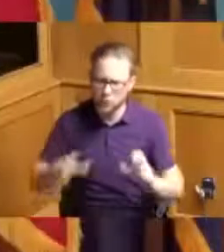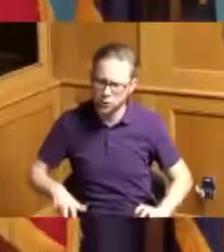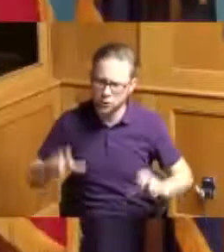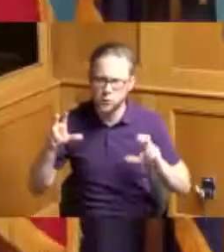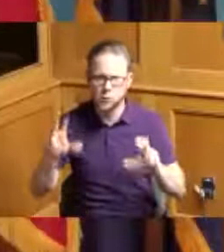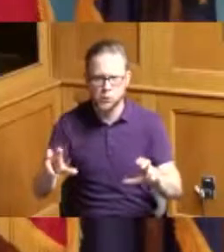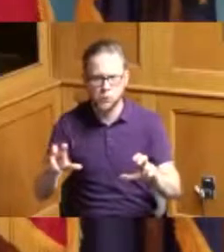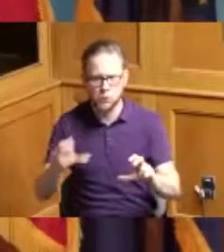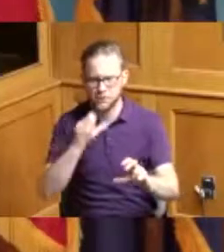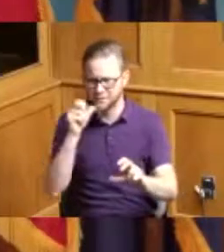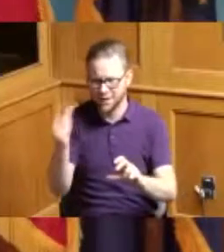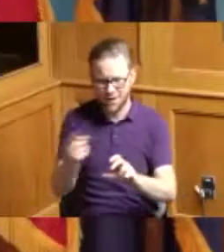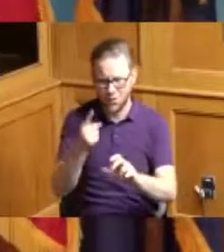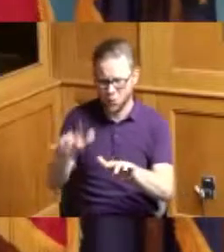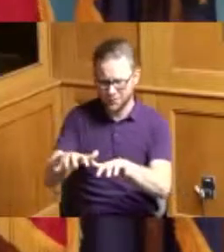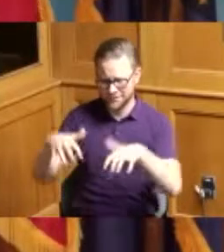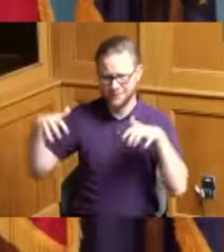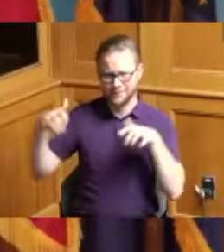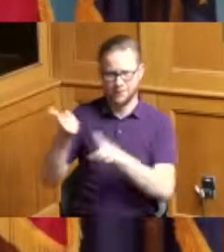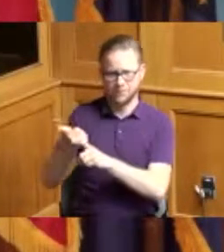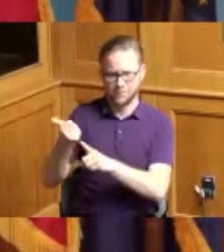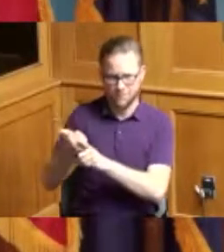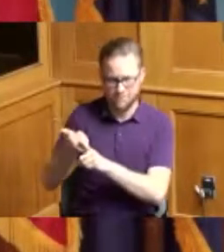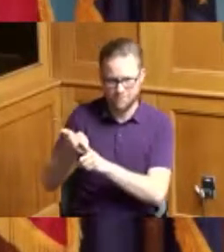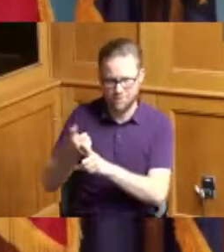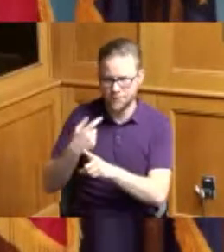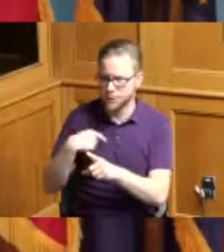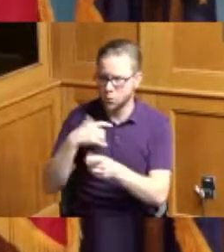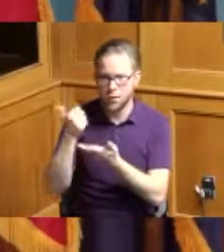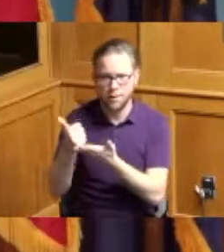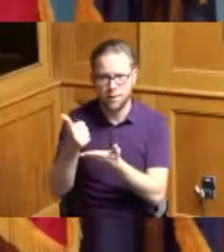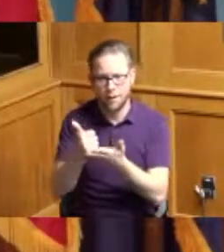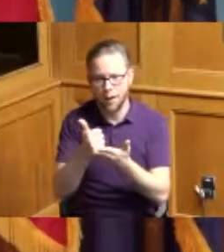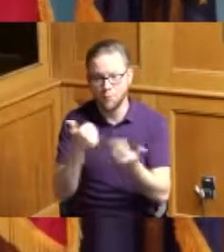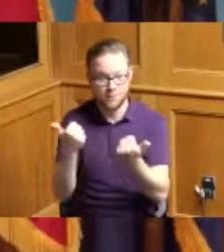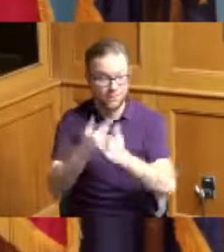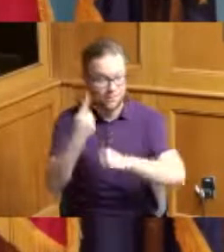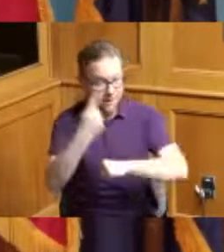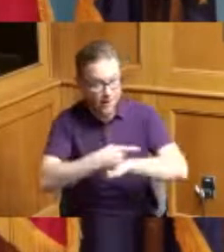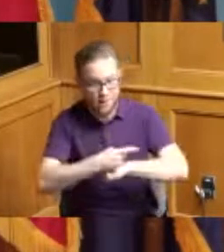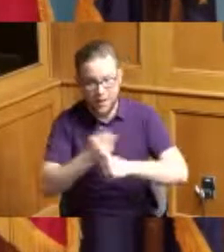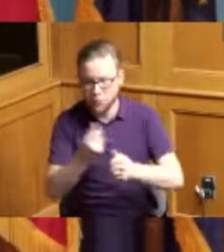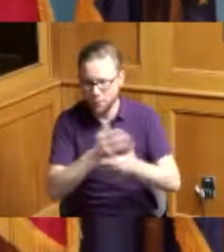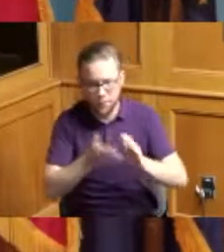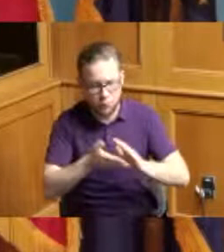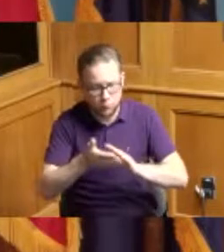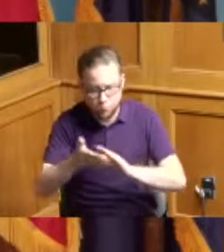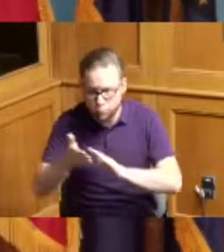on the stadium itself but we help with game day operations that we help reimburse funding for that